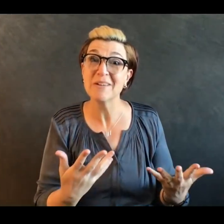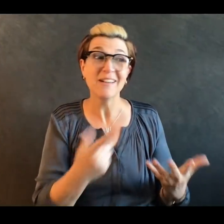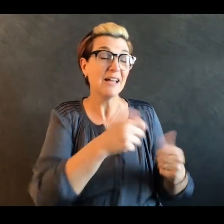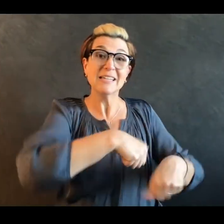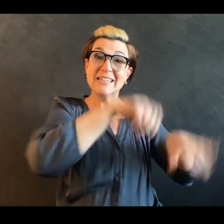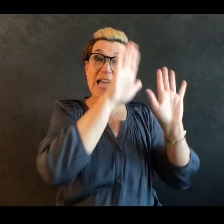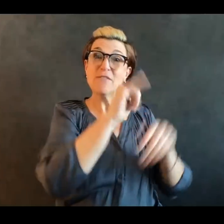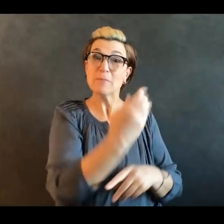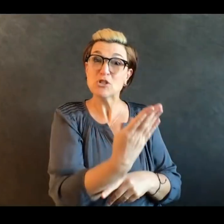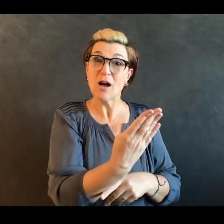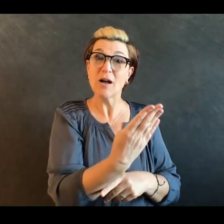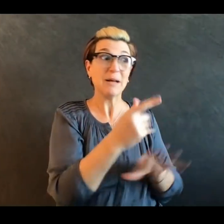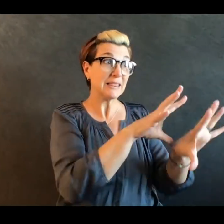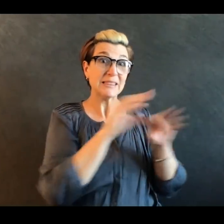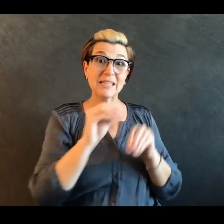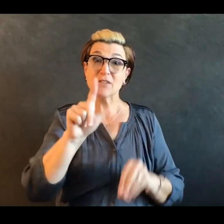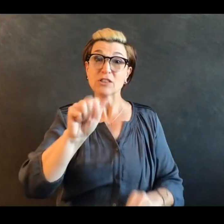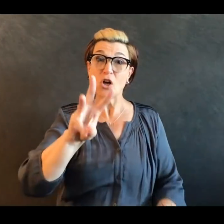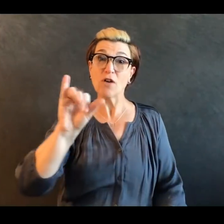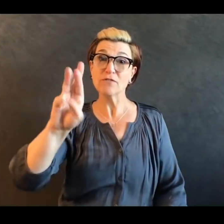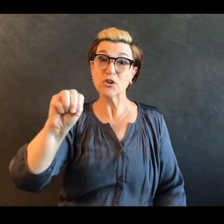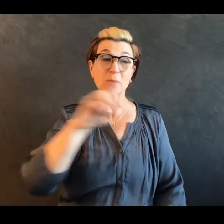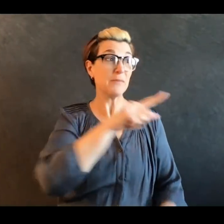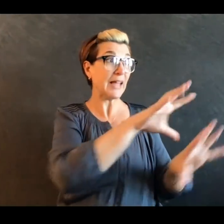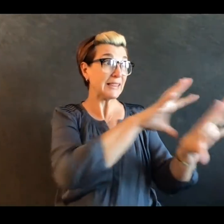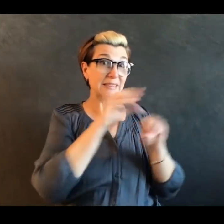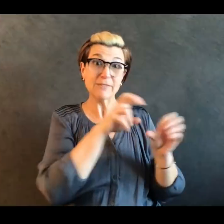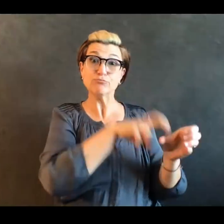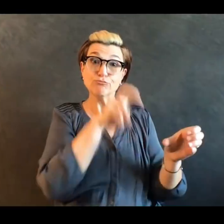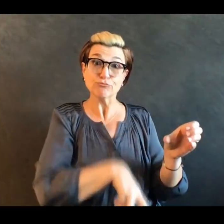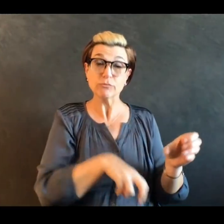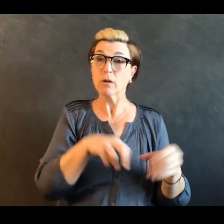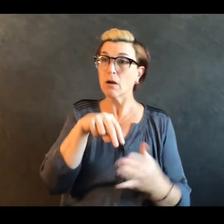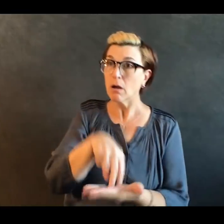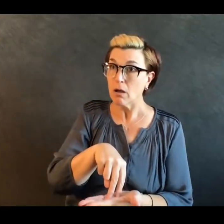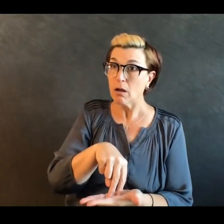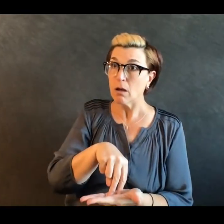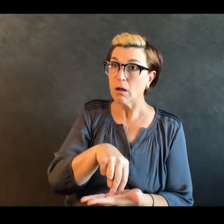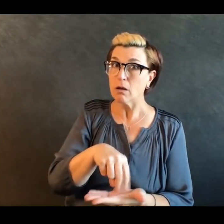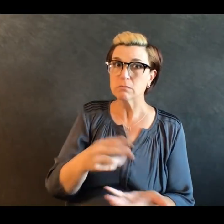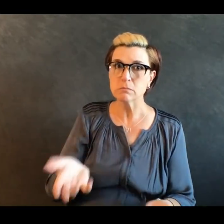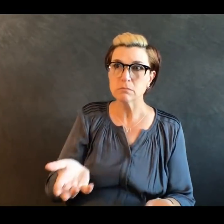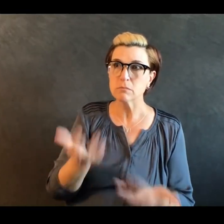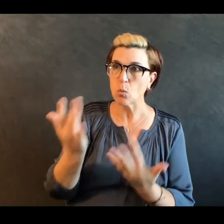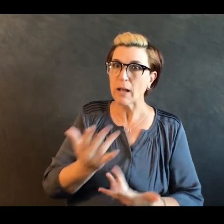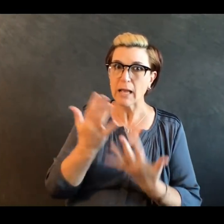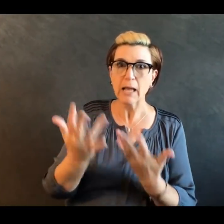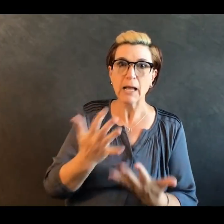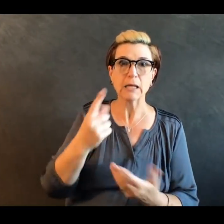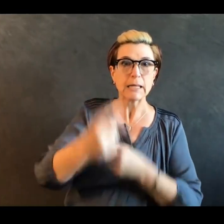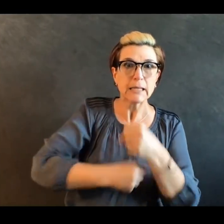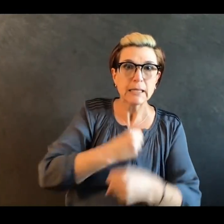and they've been waiting for three years two and a half years two years one year to get approved it's ridiculous and everyone knows they're going to be